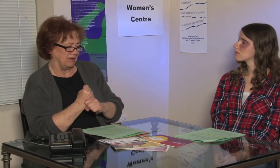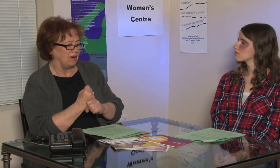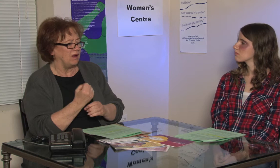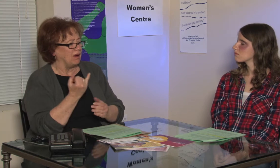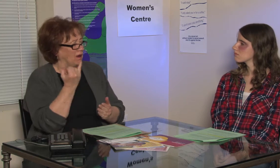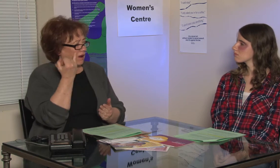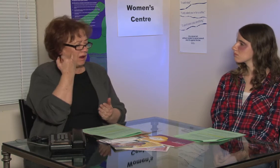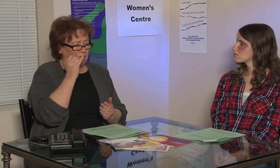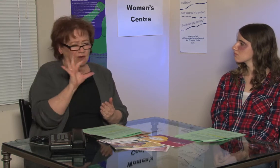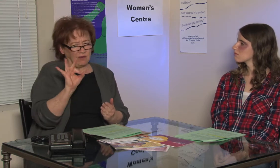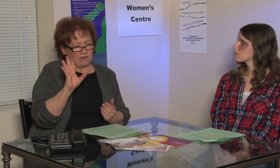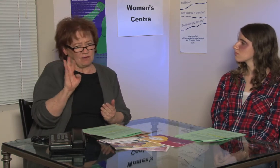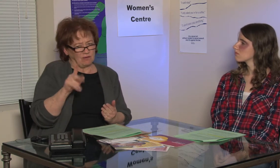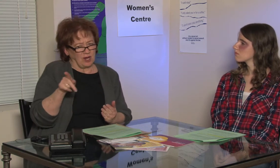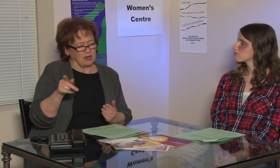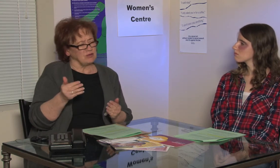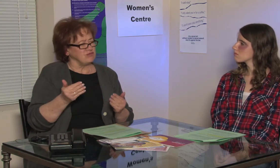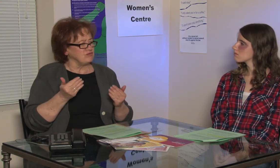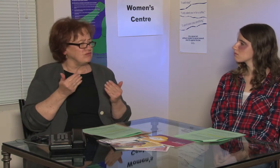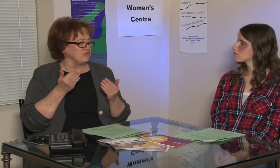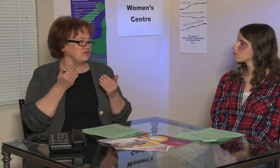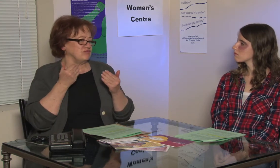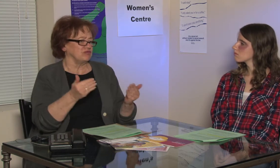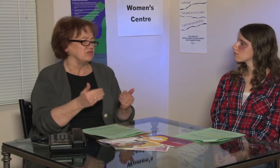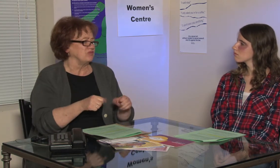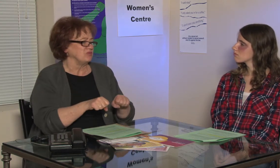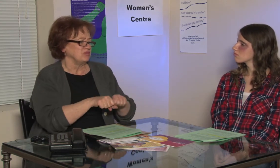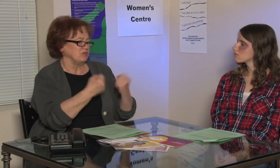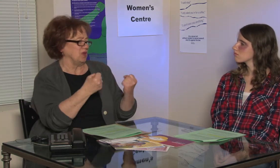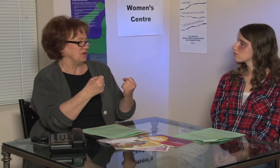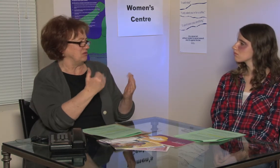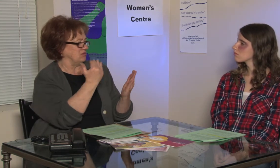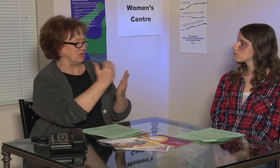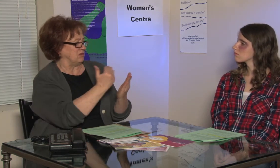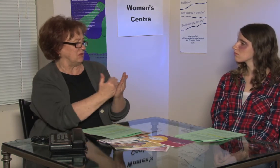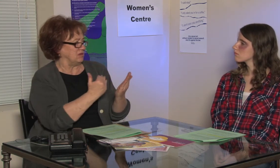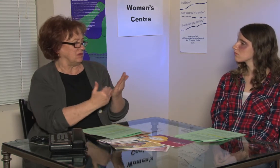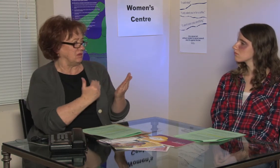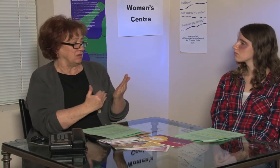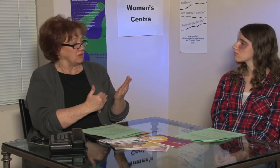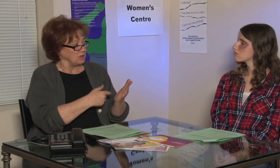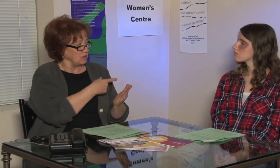If Frank breaks any of these conditions,